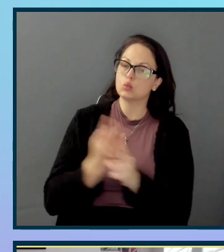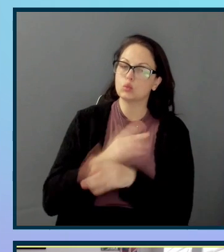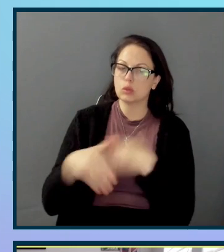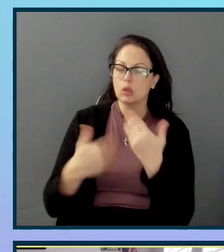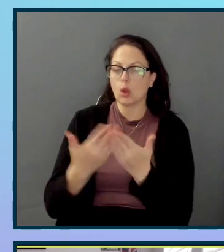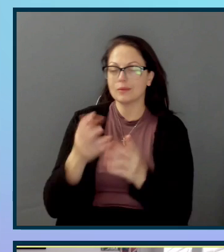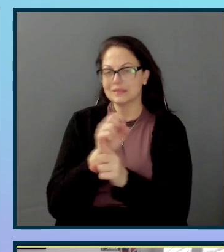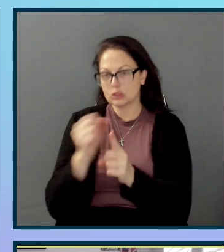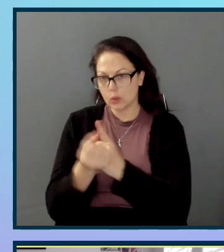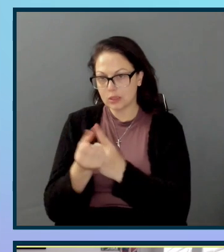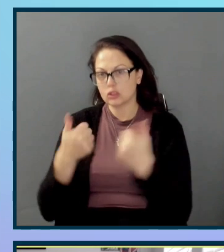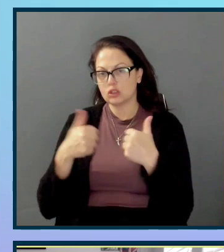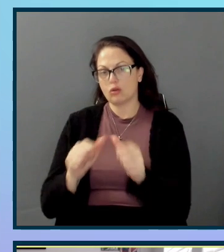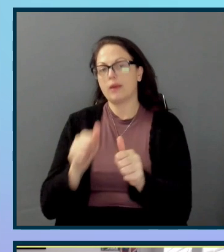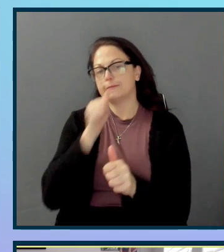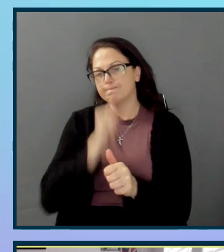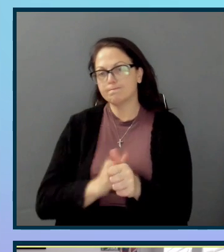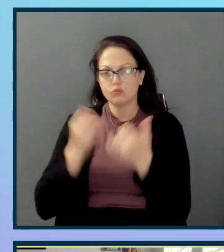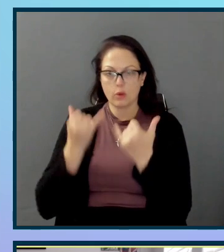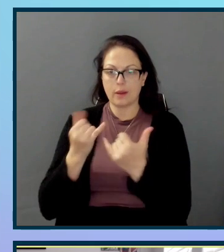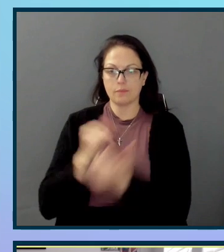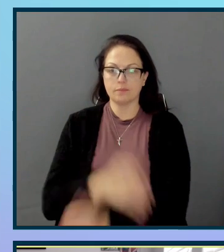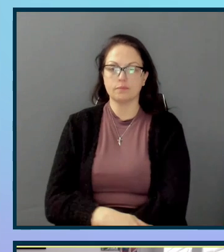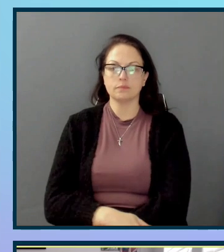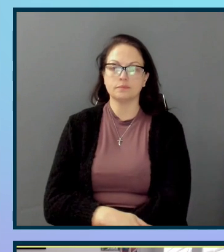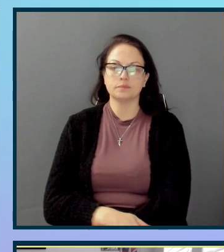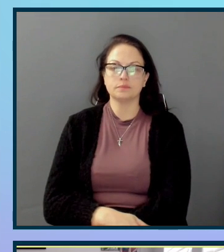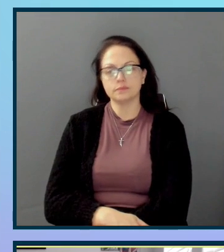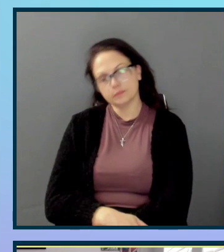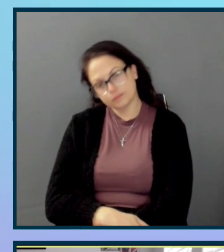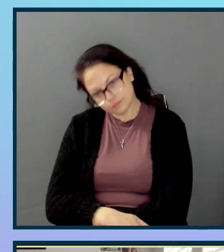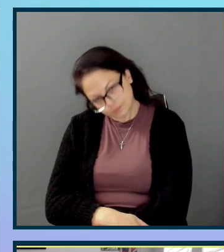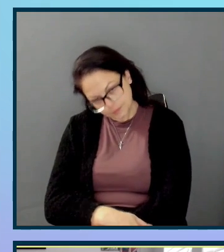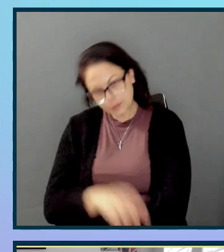that he's trying to get through right now. Other examples that can cause situational